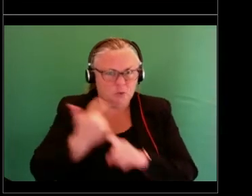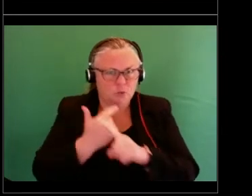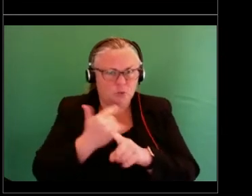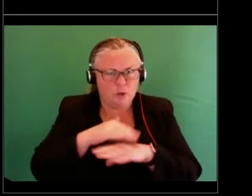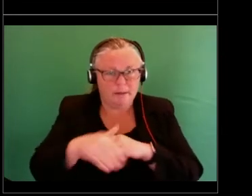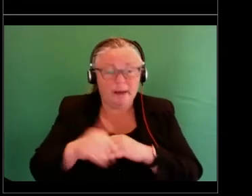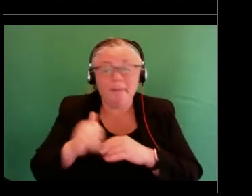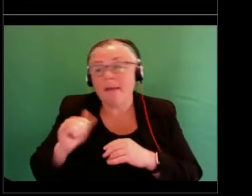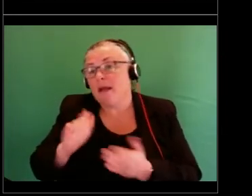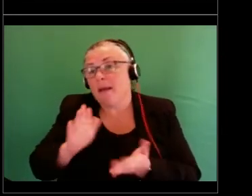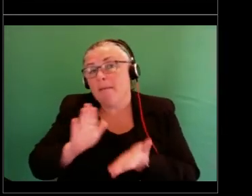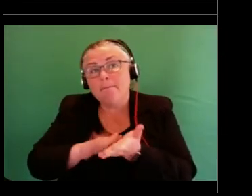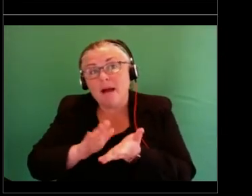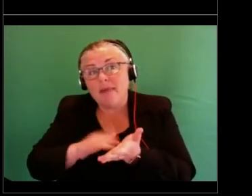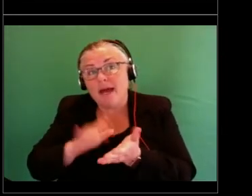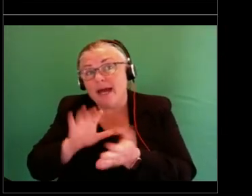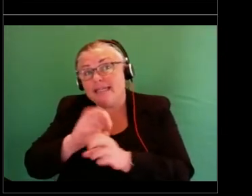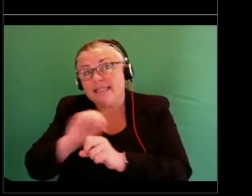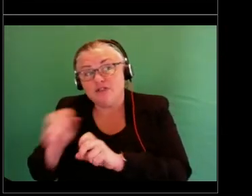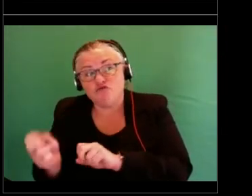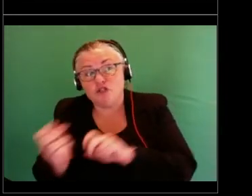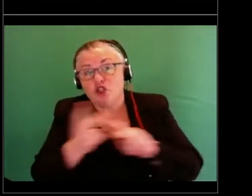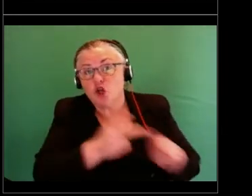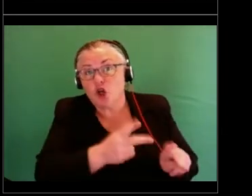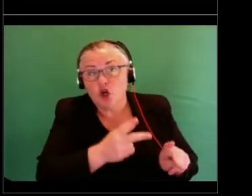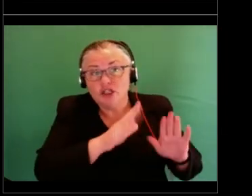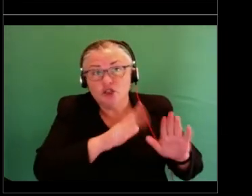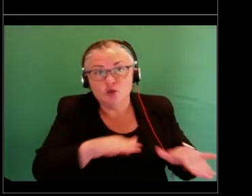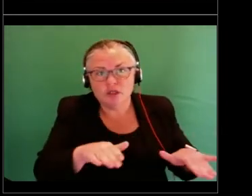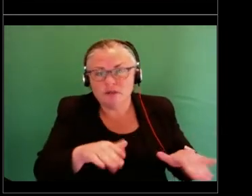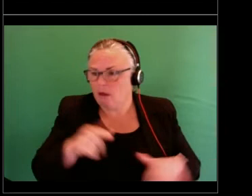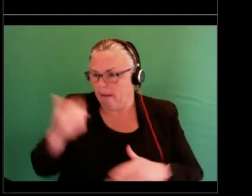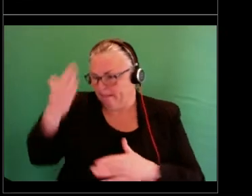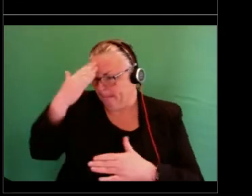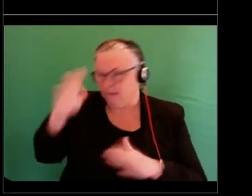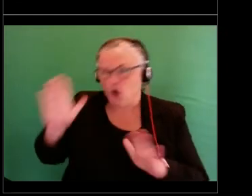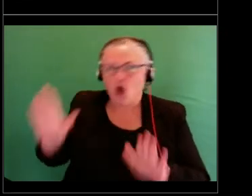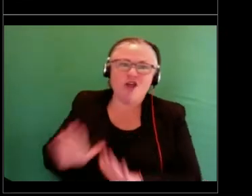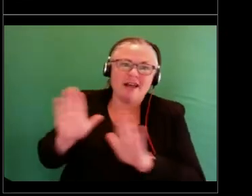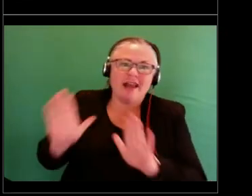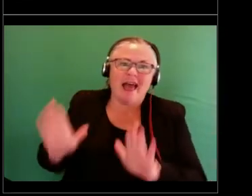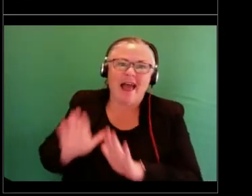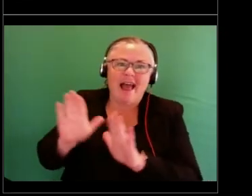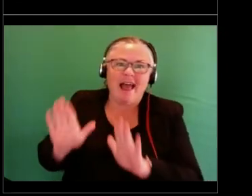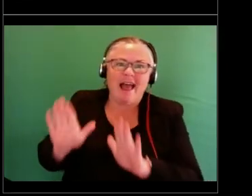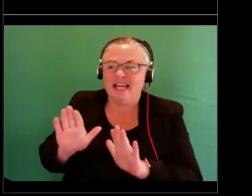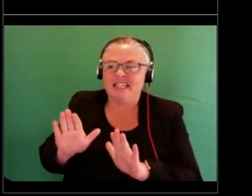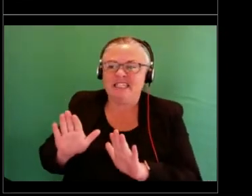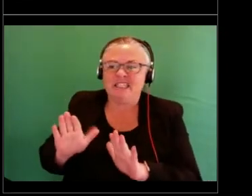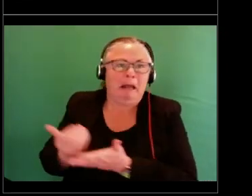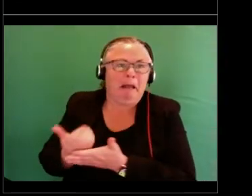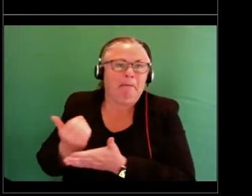I'm sure everyone in our audience appreciates your time and we appreciate everyone logging in to listen today.